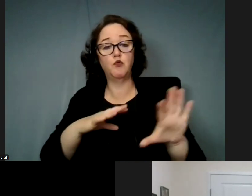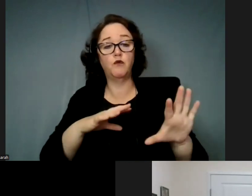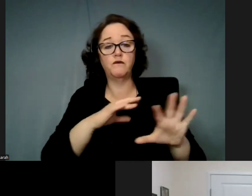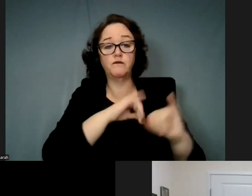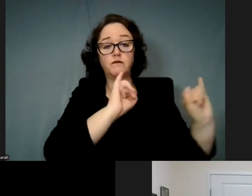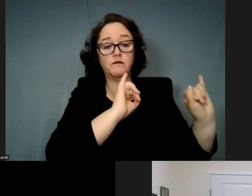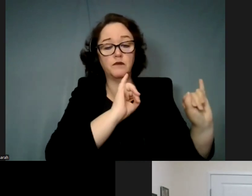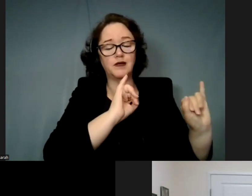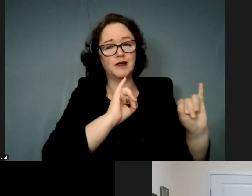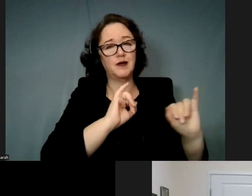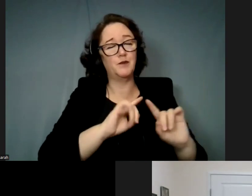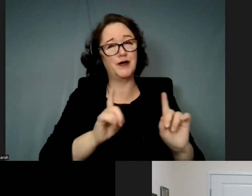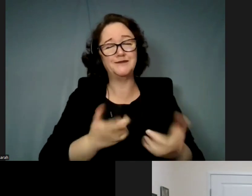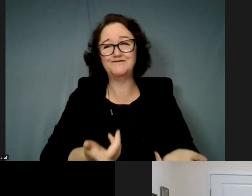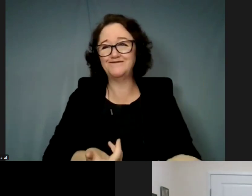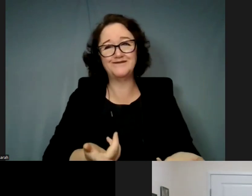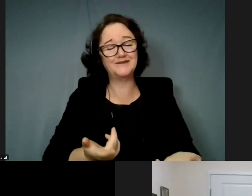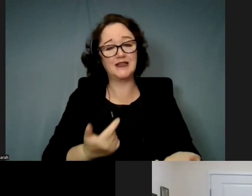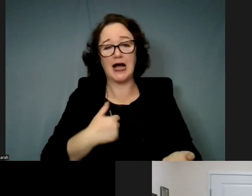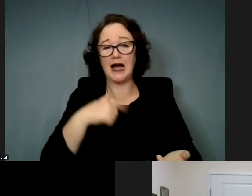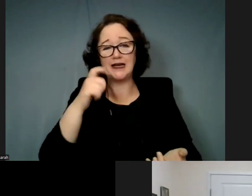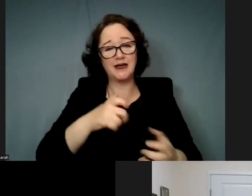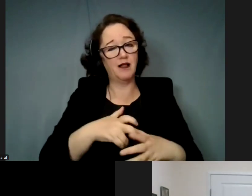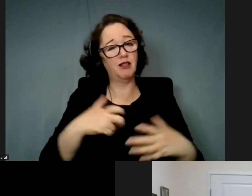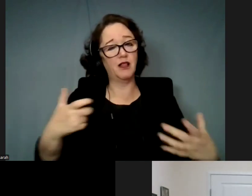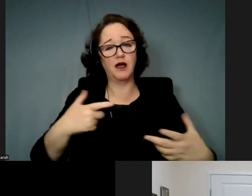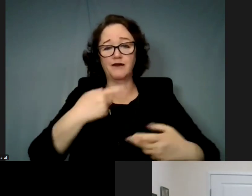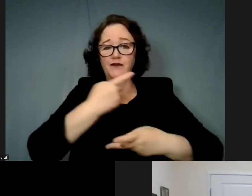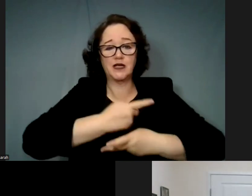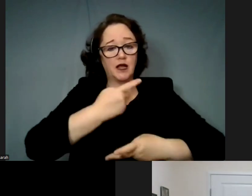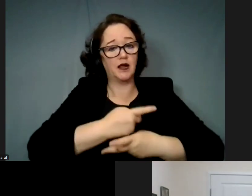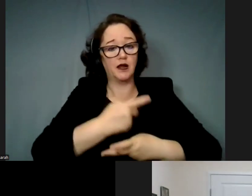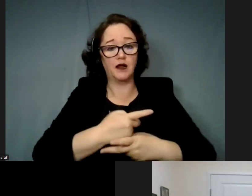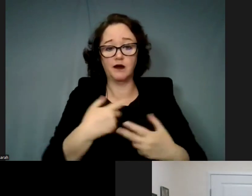care, everything from helping me get a drink of water to putting